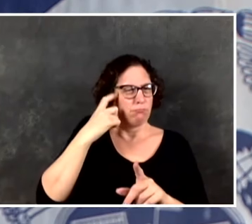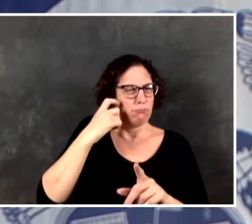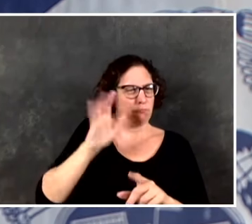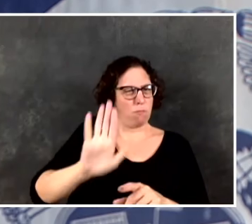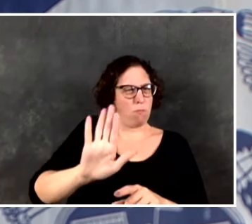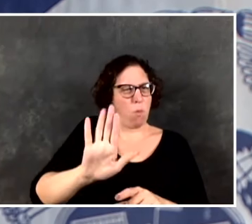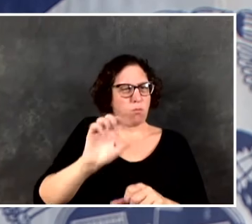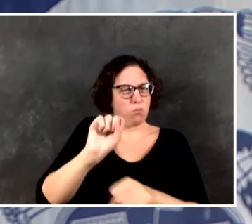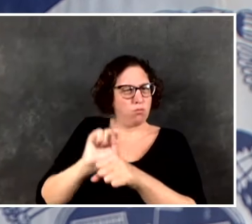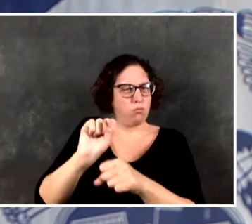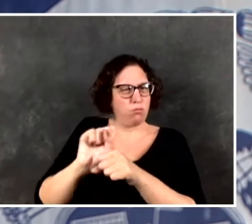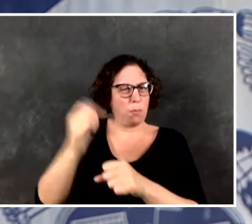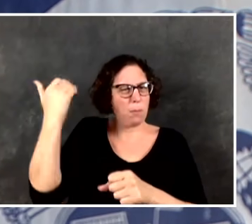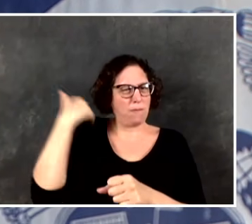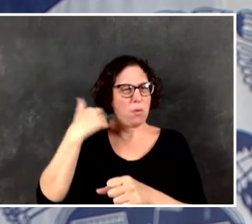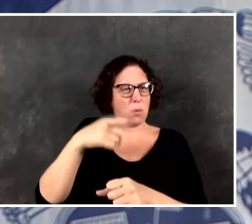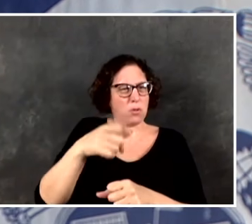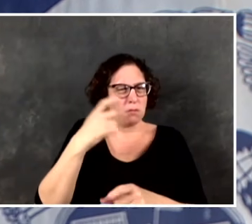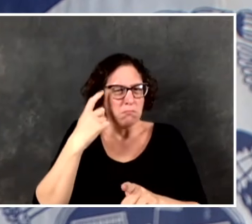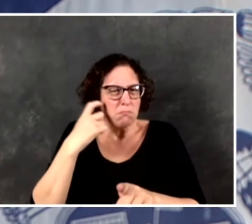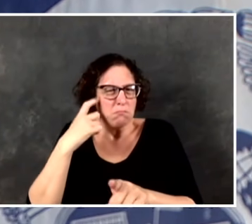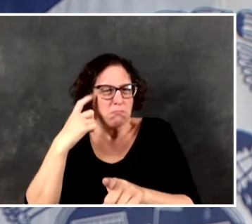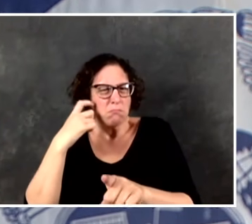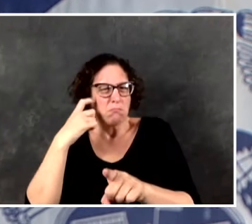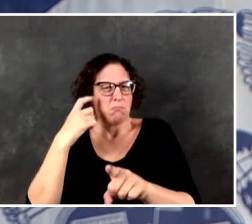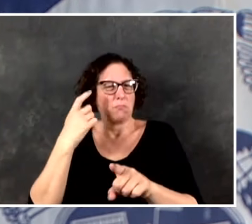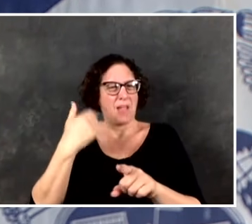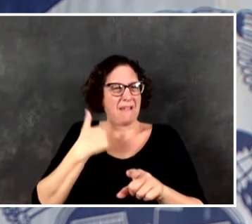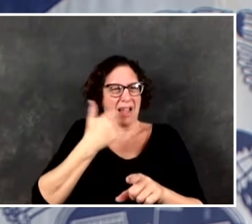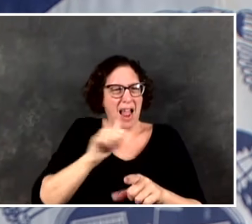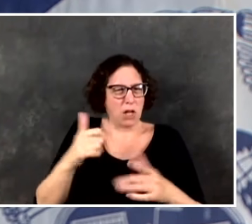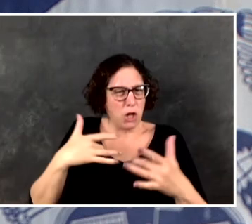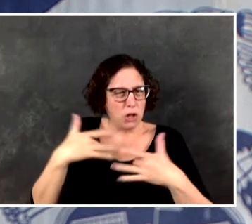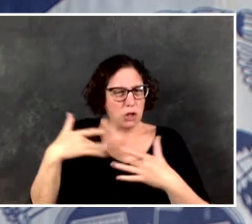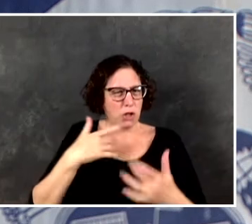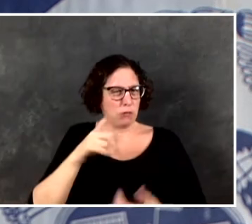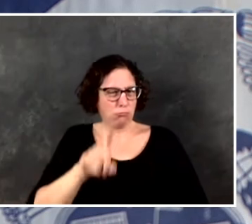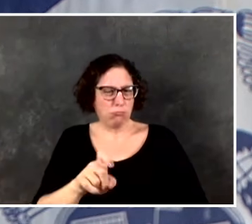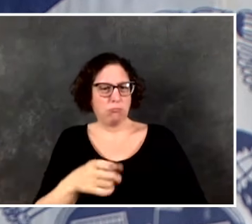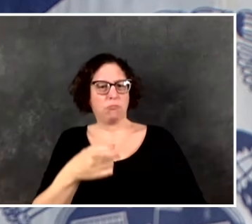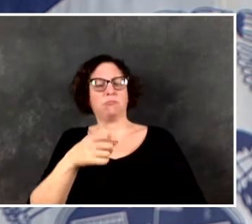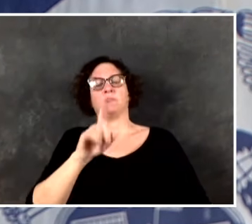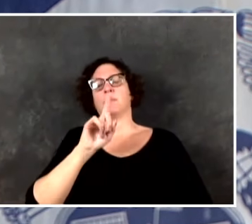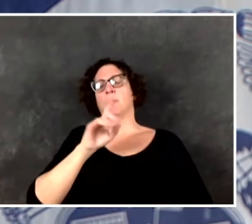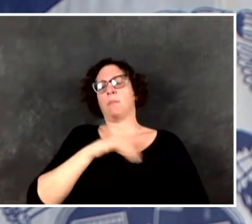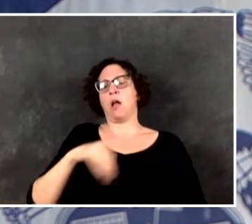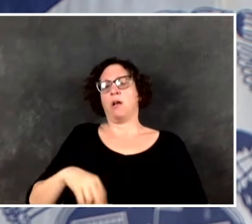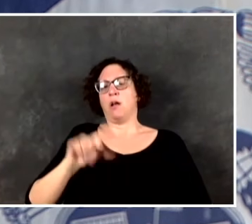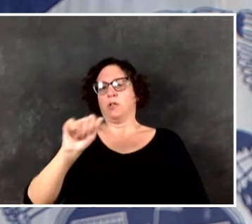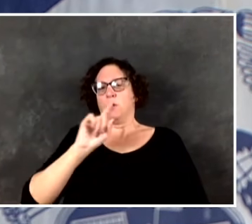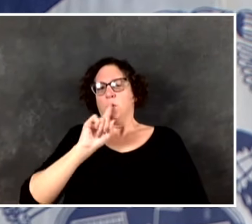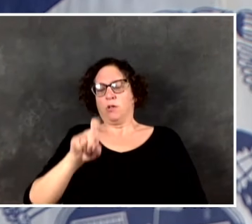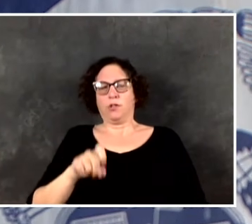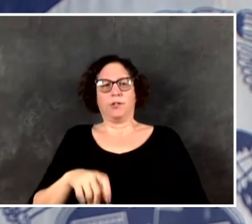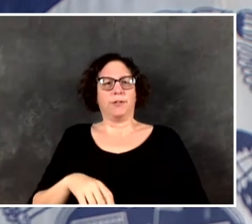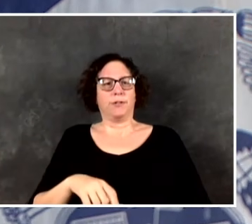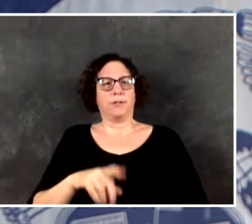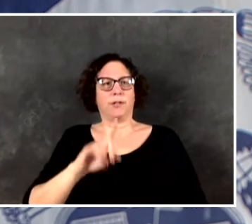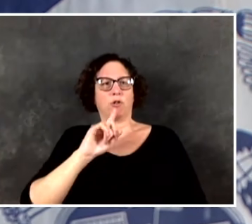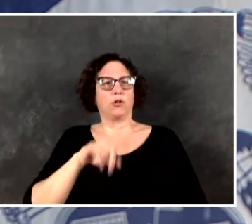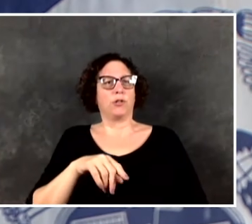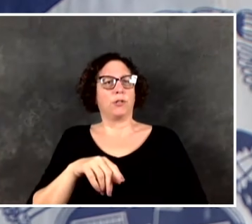ABOUTTH E